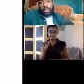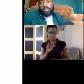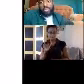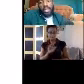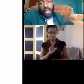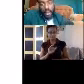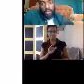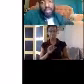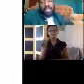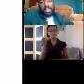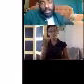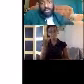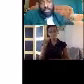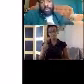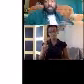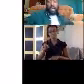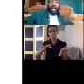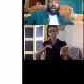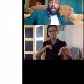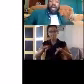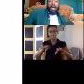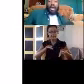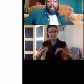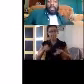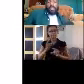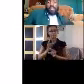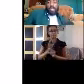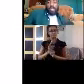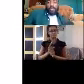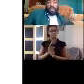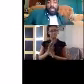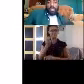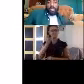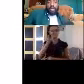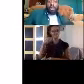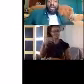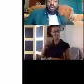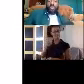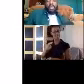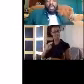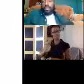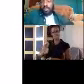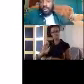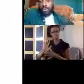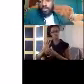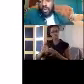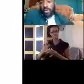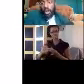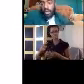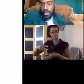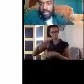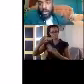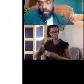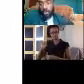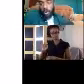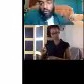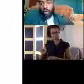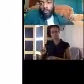behave, similar to what Pam is referring to here, within sort of the context of a white